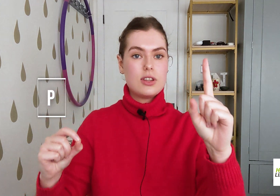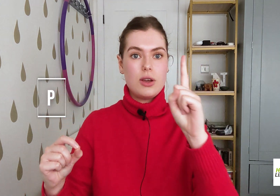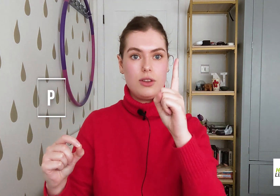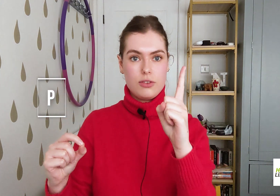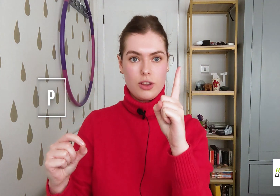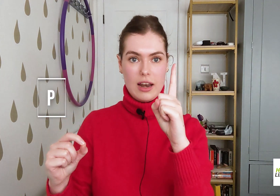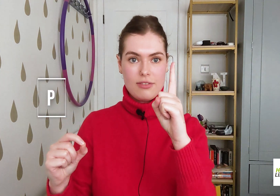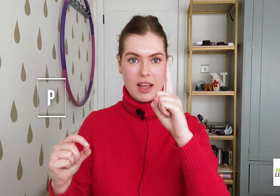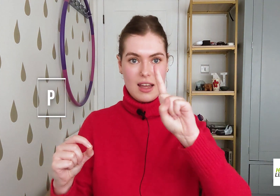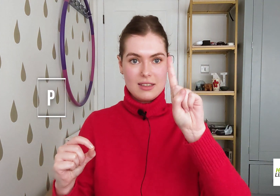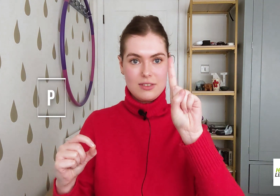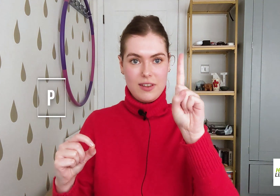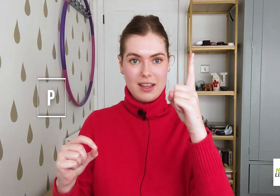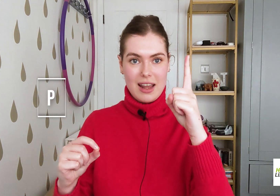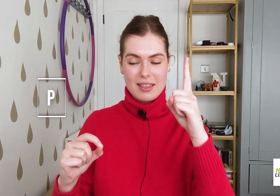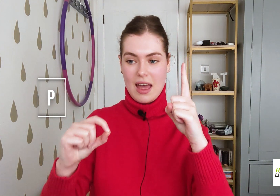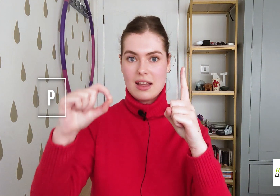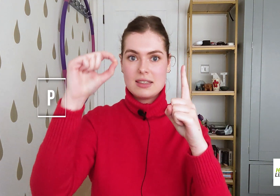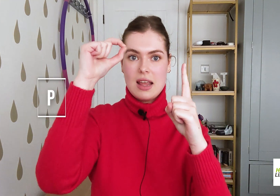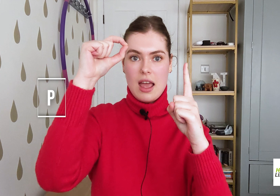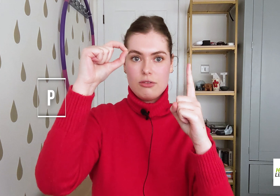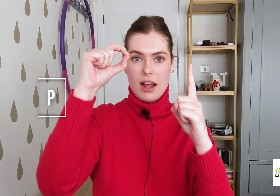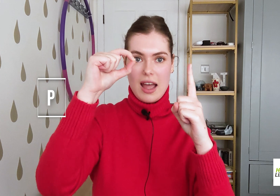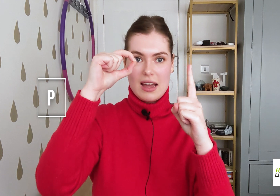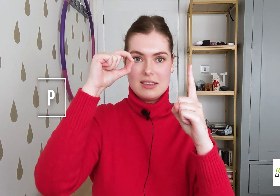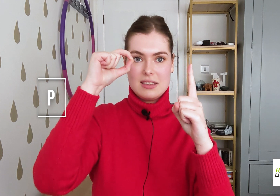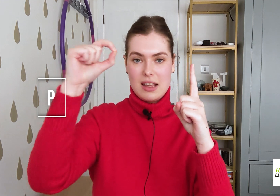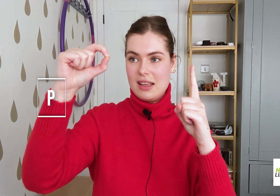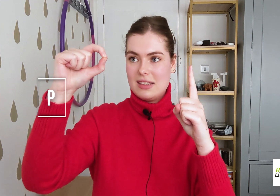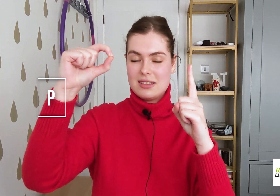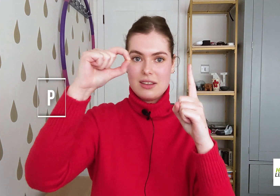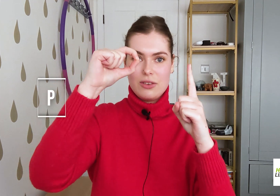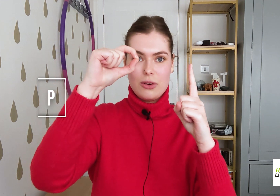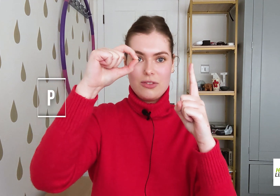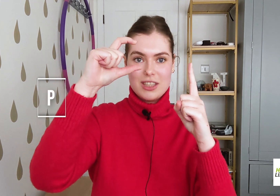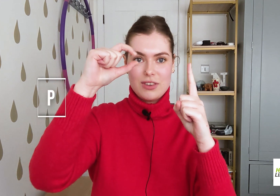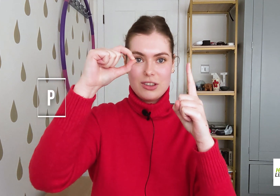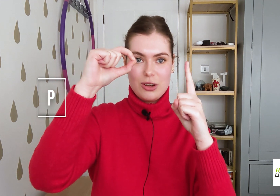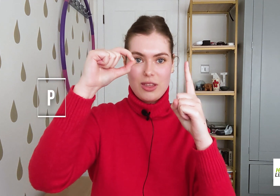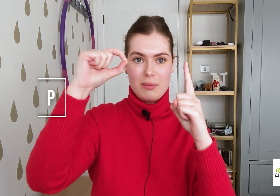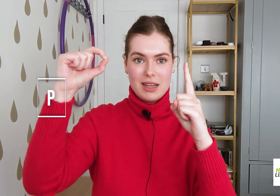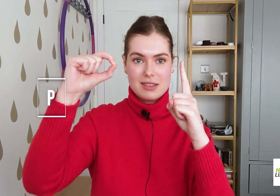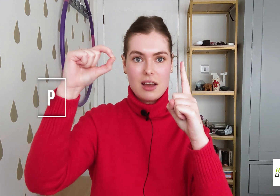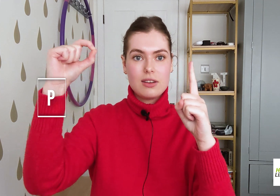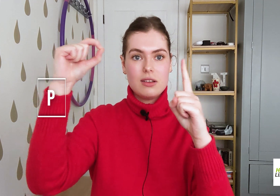So you've got your left hand finger like that. Right hand is your first finger in your thumb in a circle.